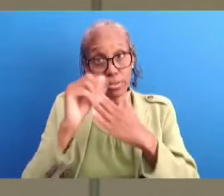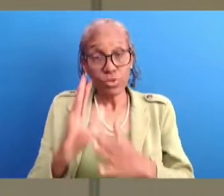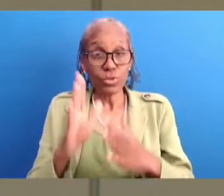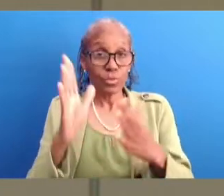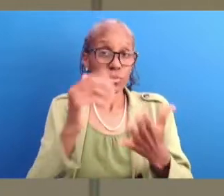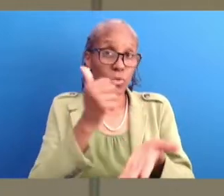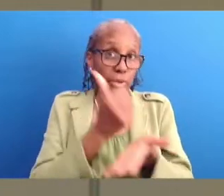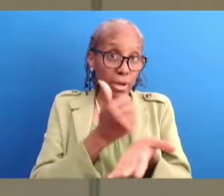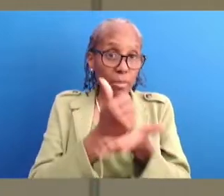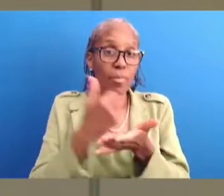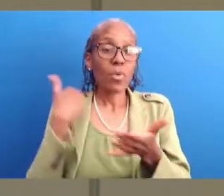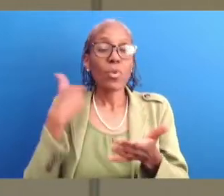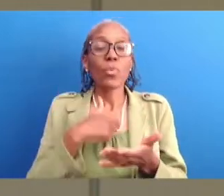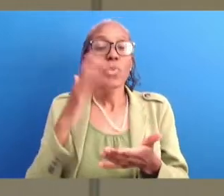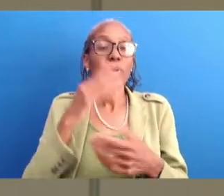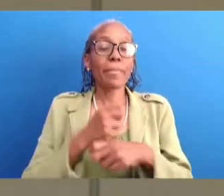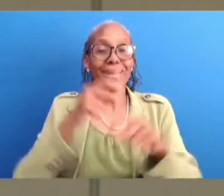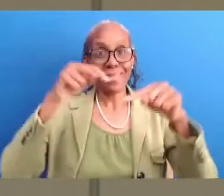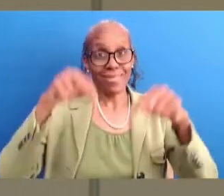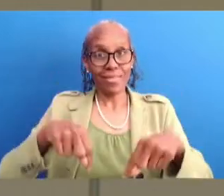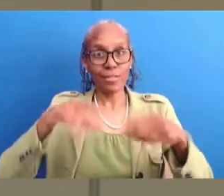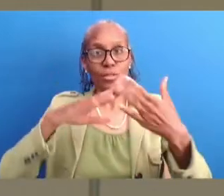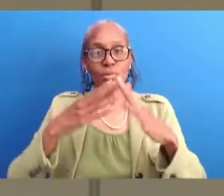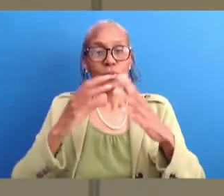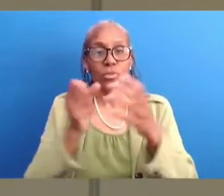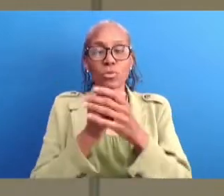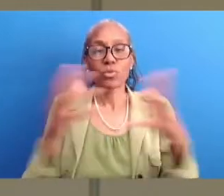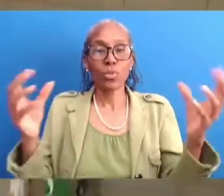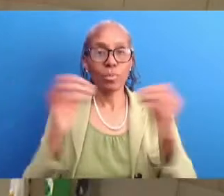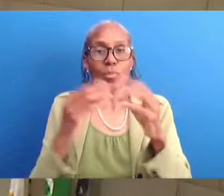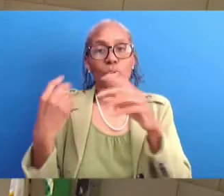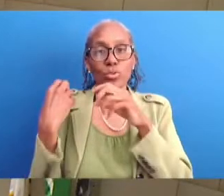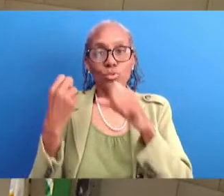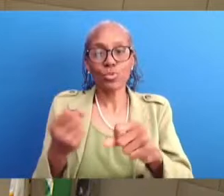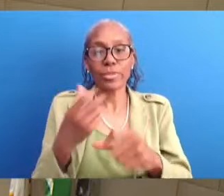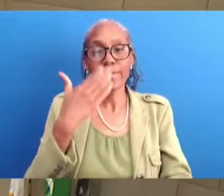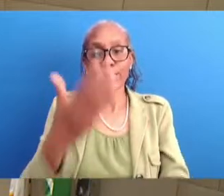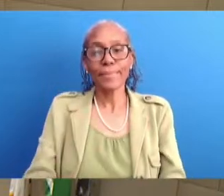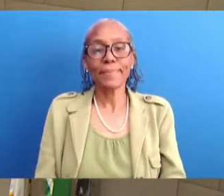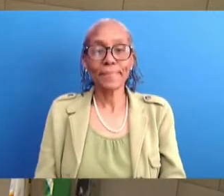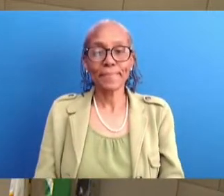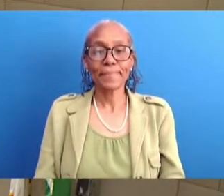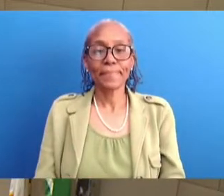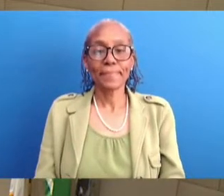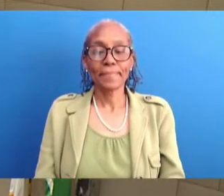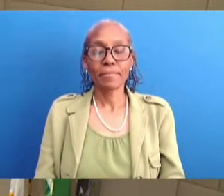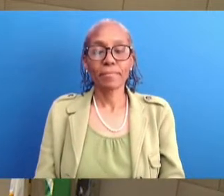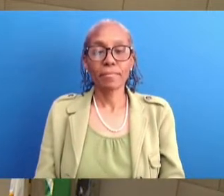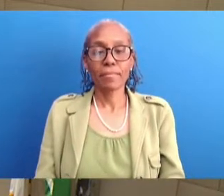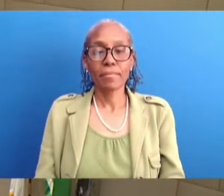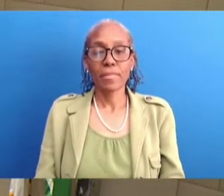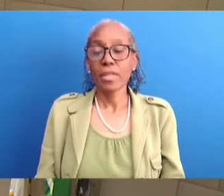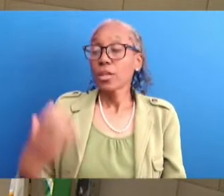LENS. AND I KNOW WITH YOUR LEADERSHIP, AND YOUR HELP, WE'RE GOING TO